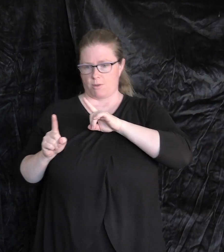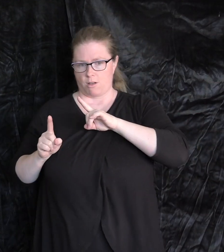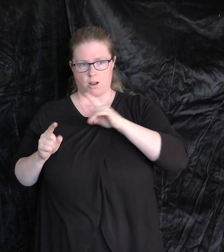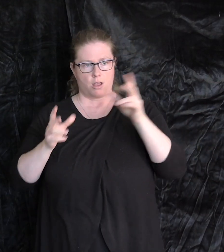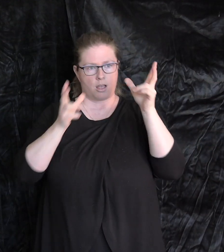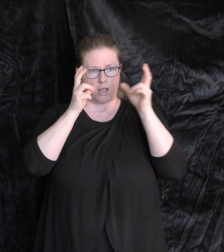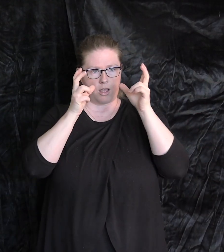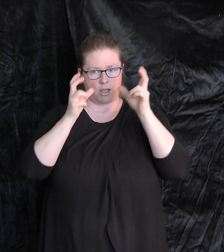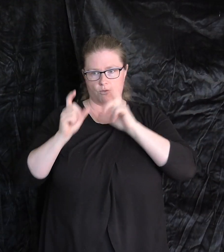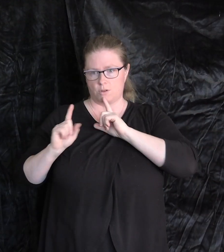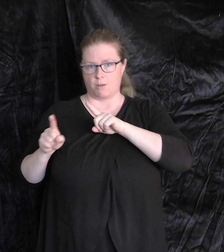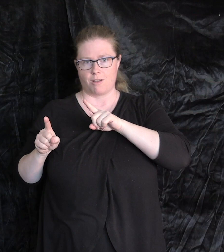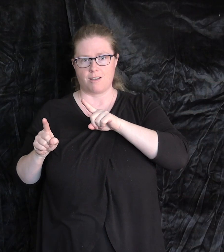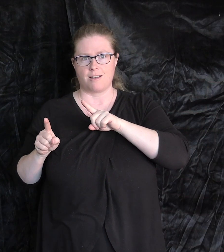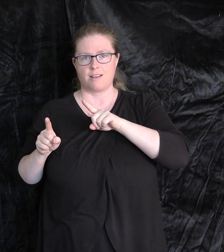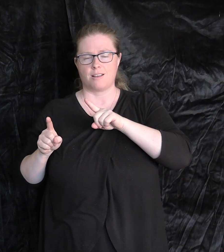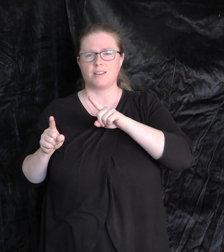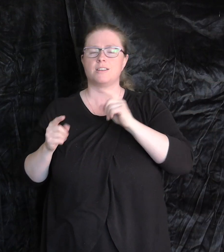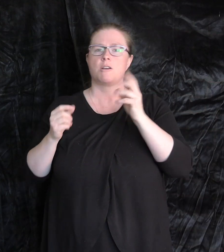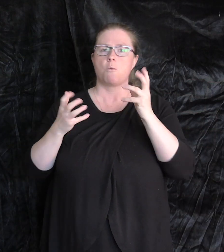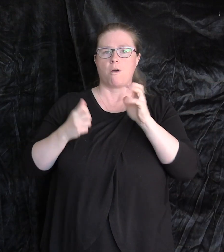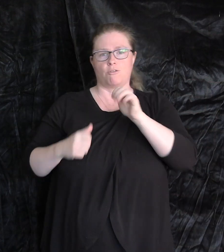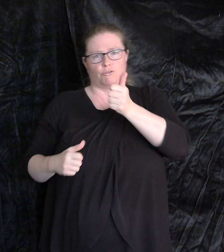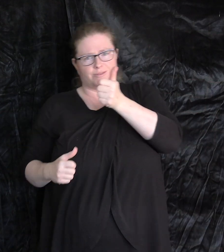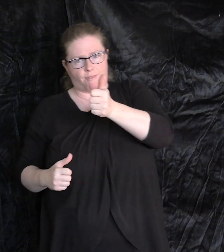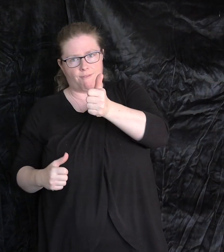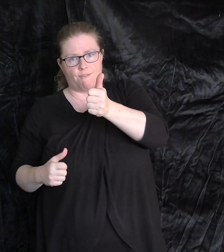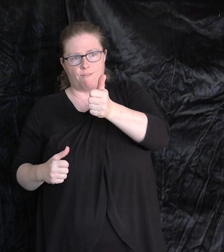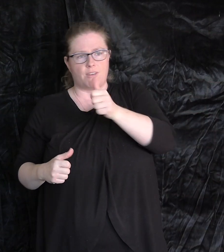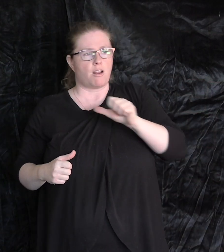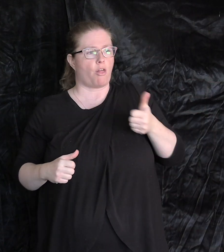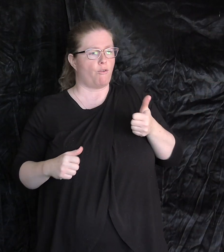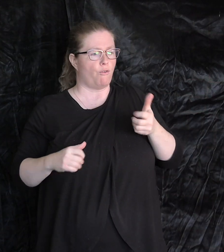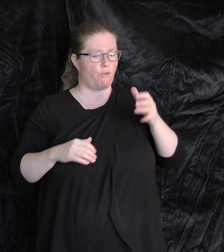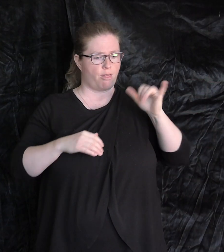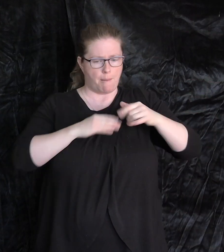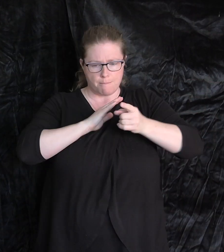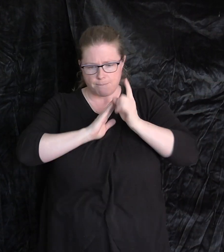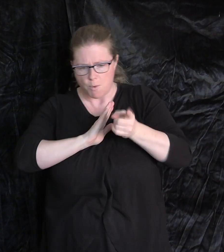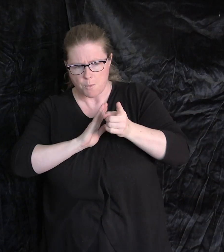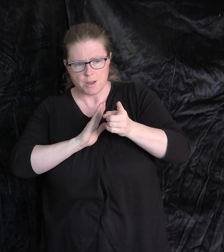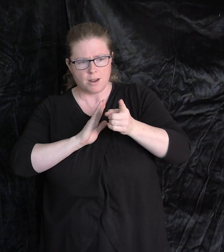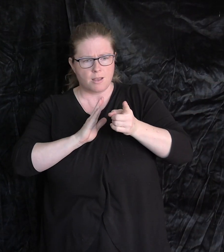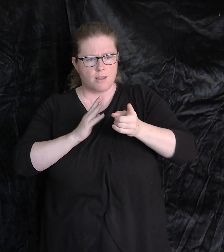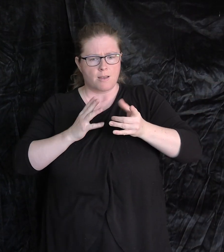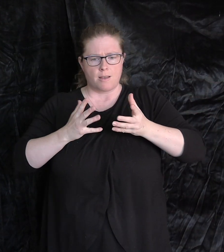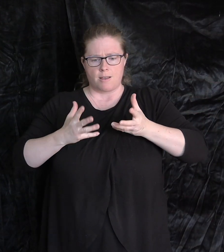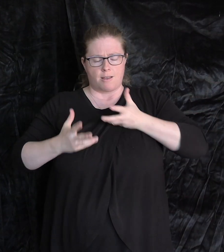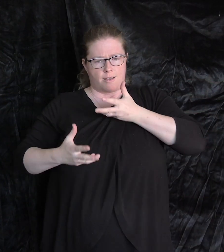To improvise is to be in relation with self and others in the moment. Listen, respond